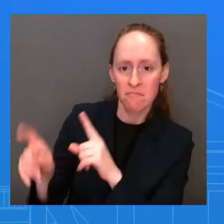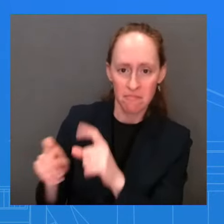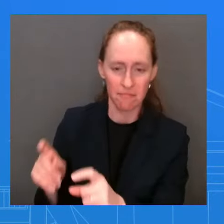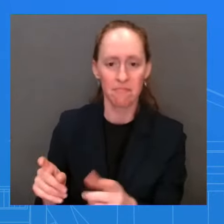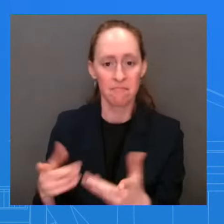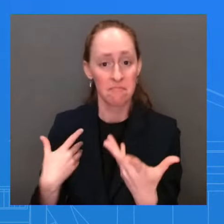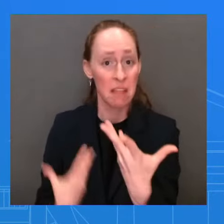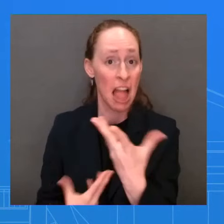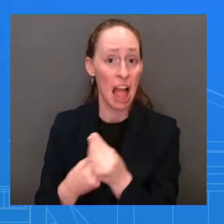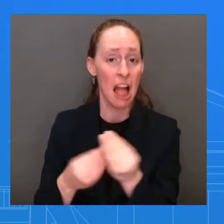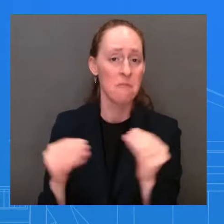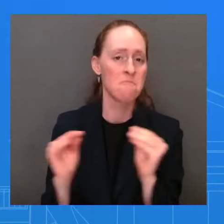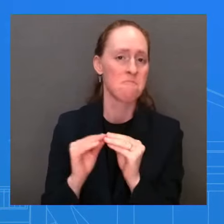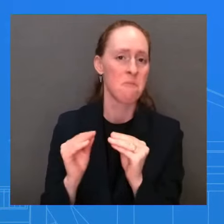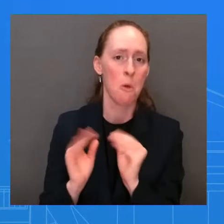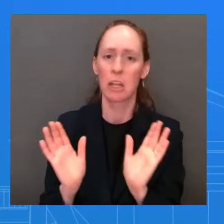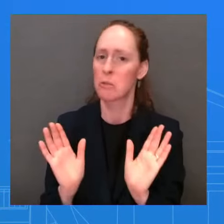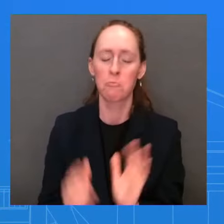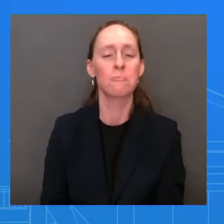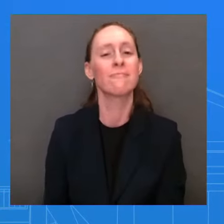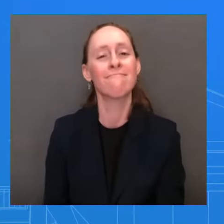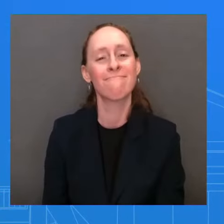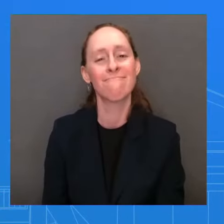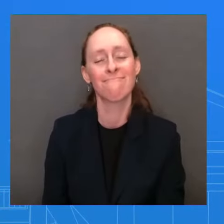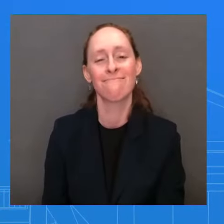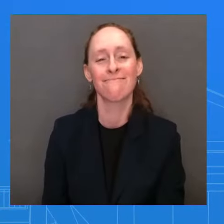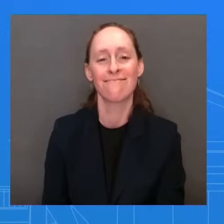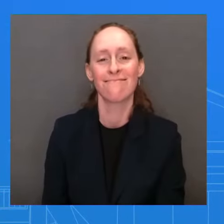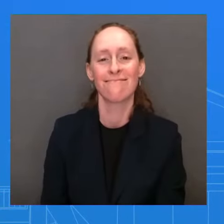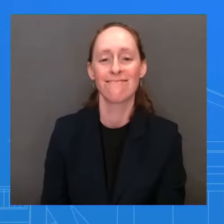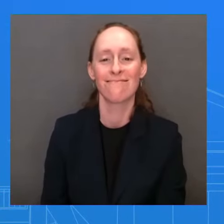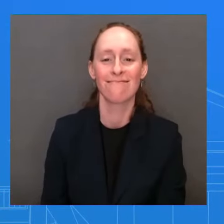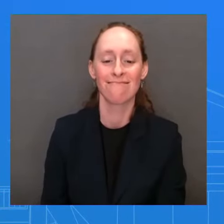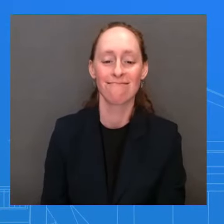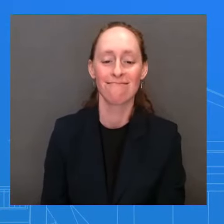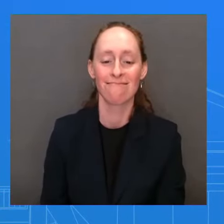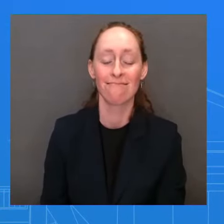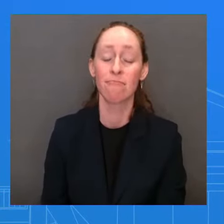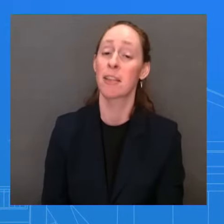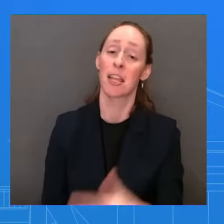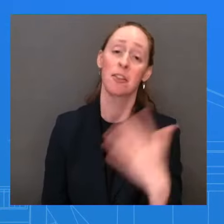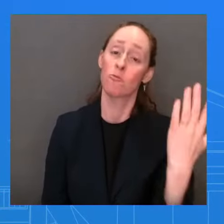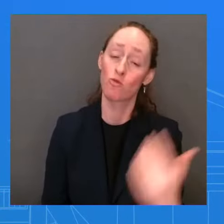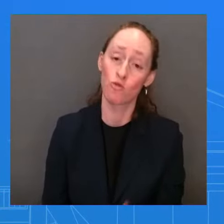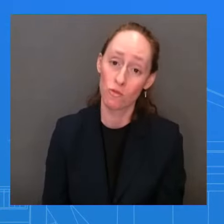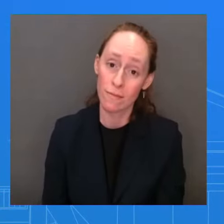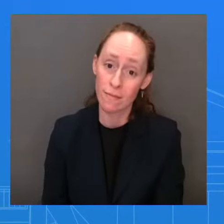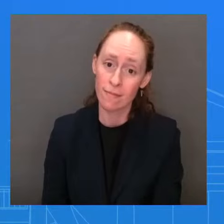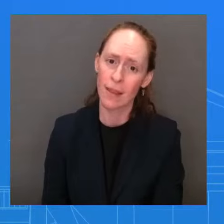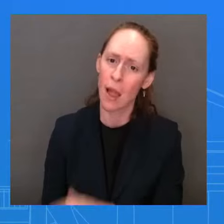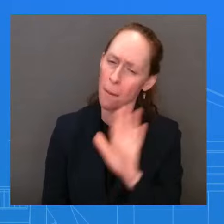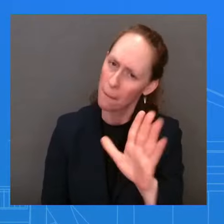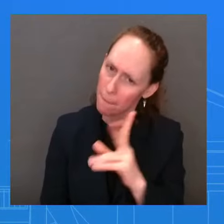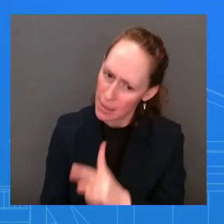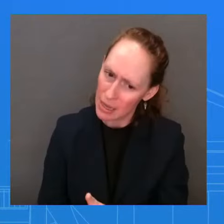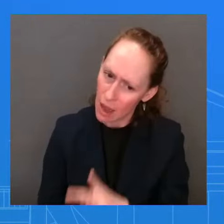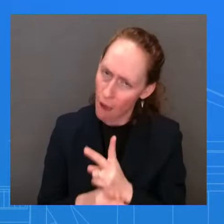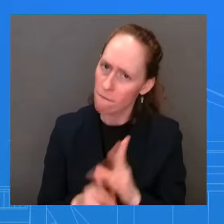But -- but, again, you know, want to be really mindful. There's now a presidential campaign -- reelection campaign.